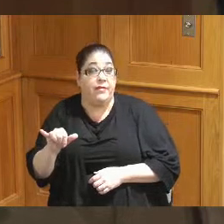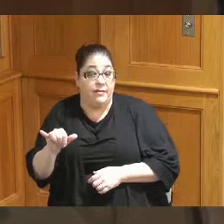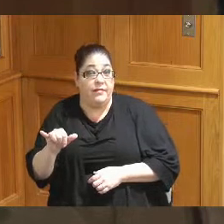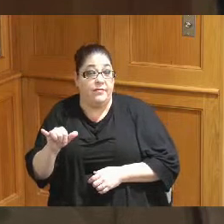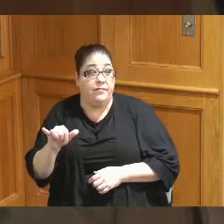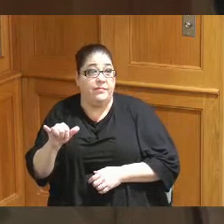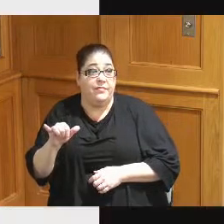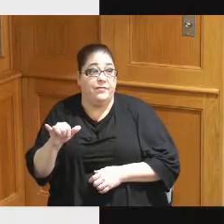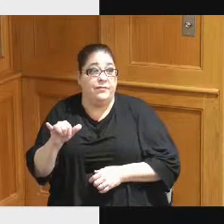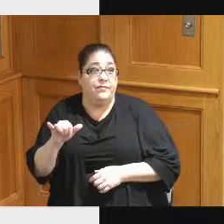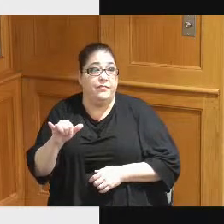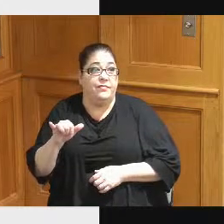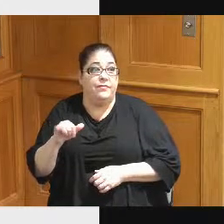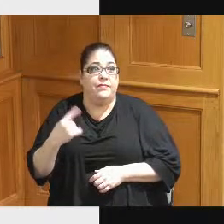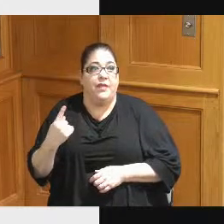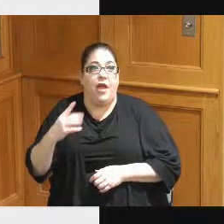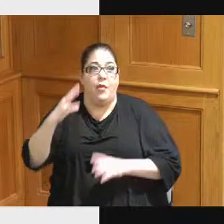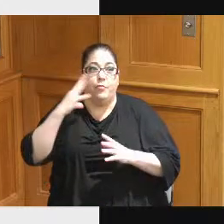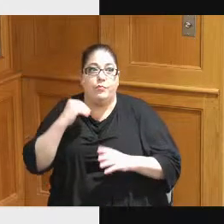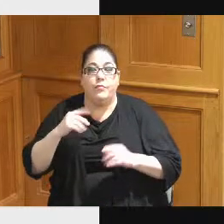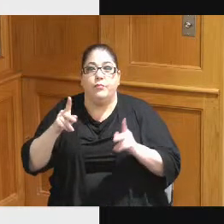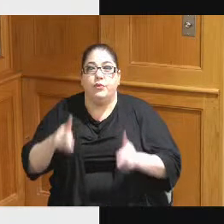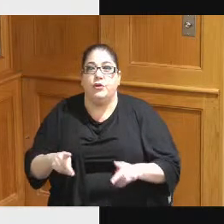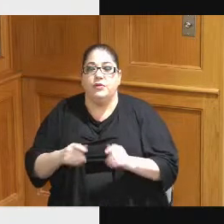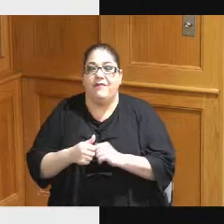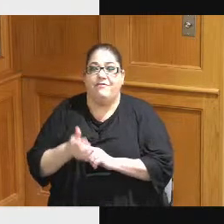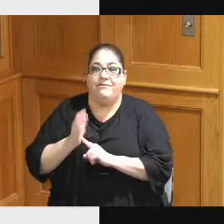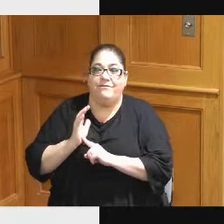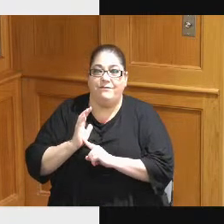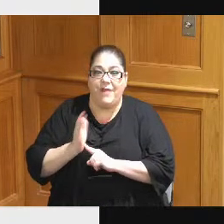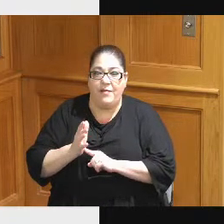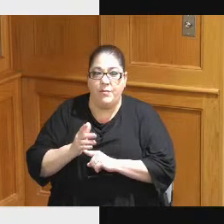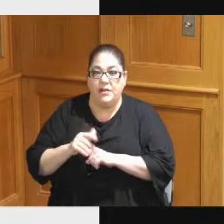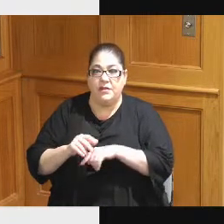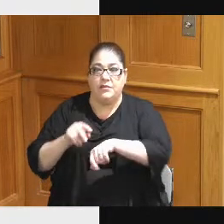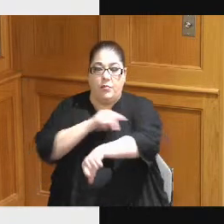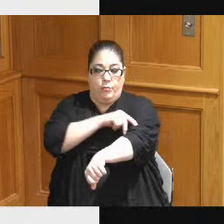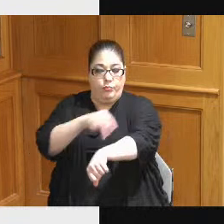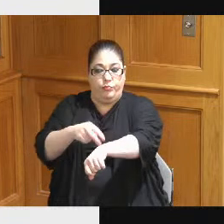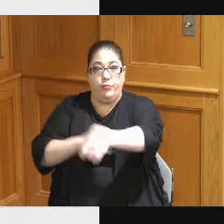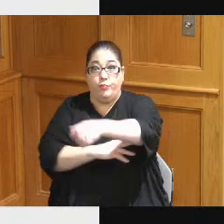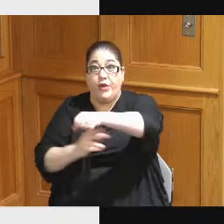makes a person experiencing homelessness five minutes to walk across the river and the river